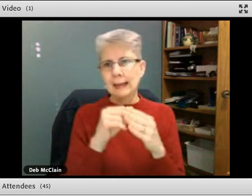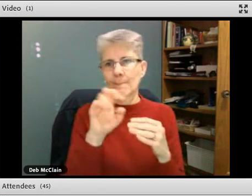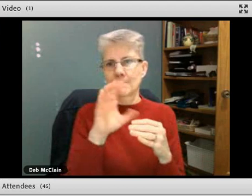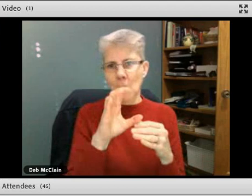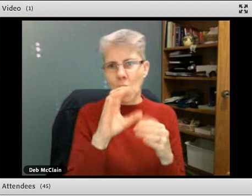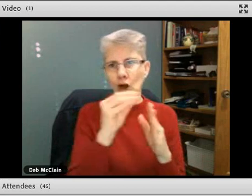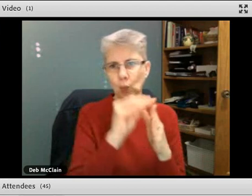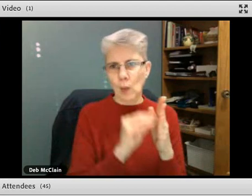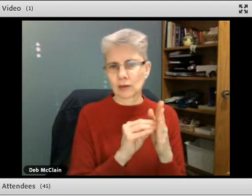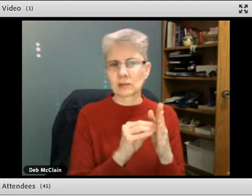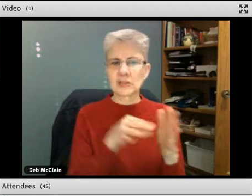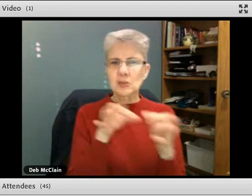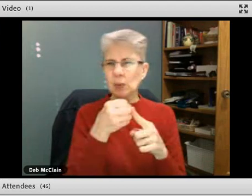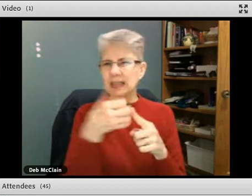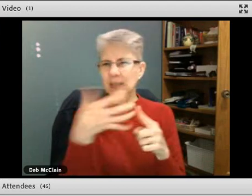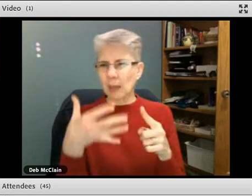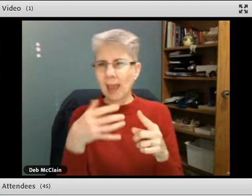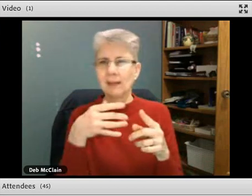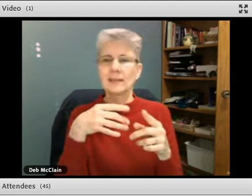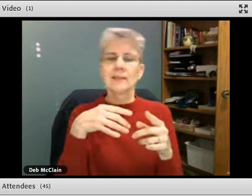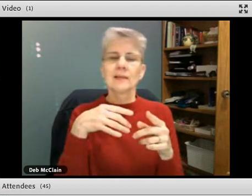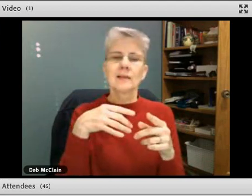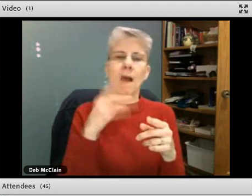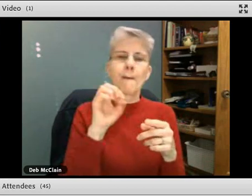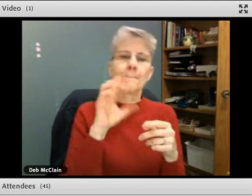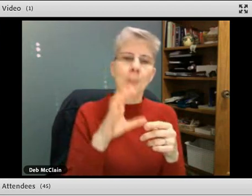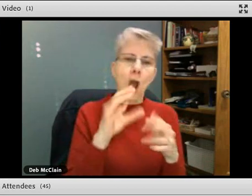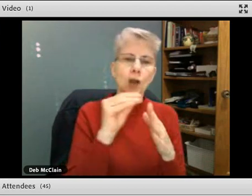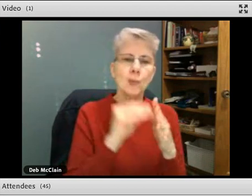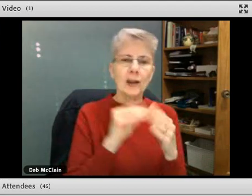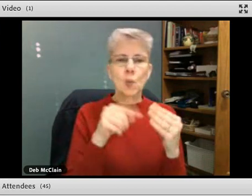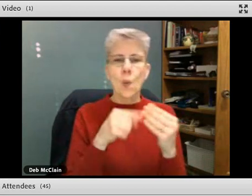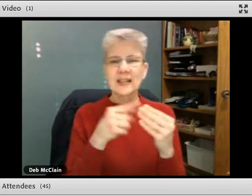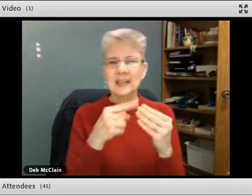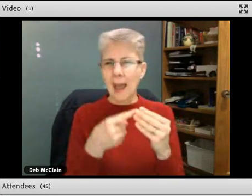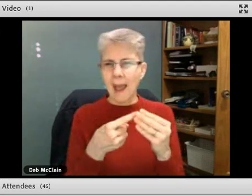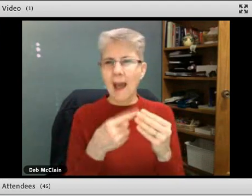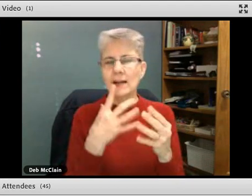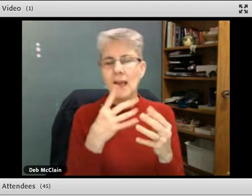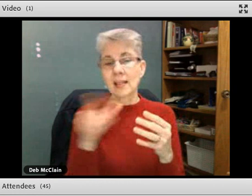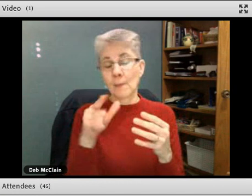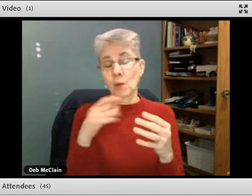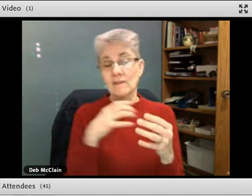and the Library of Congress does usually provide that. It's usually, in fact, provided as part of the cataloging